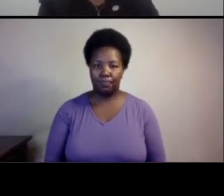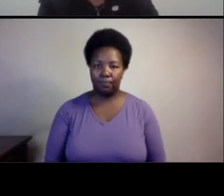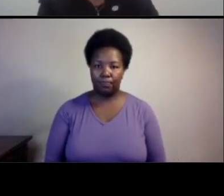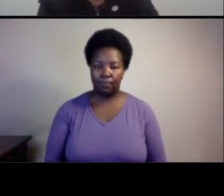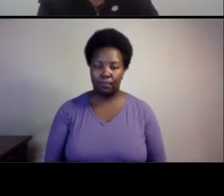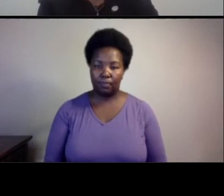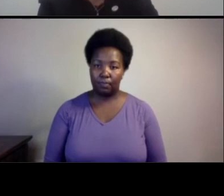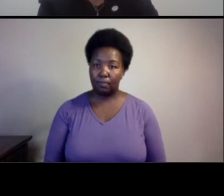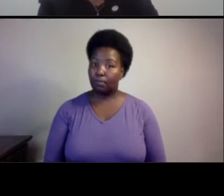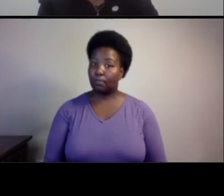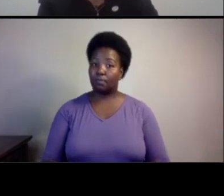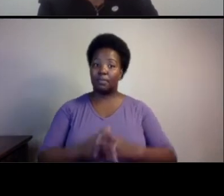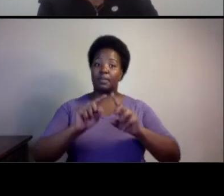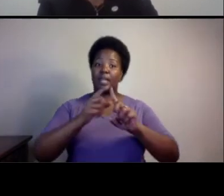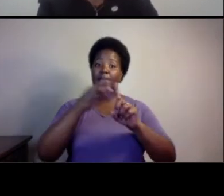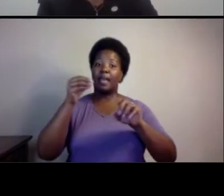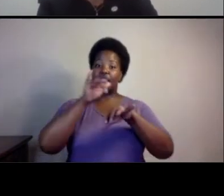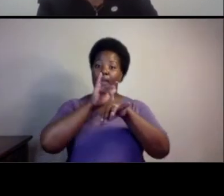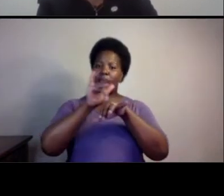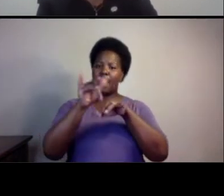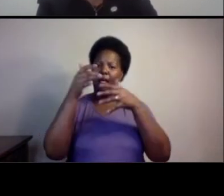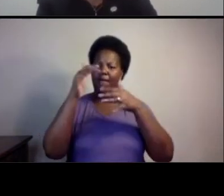and earlier when we answered this i believe we just answered